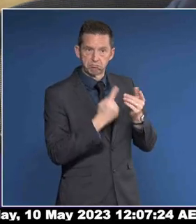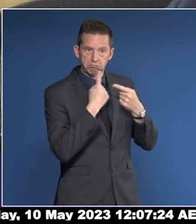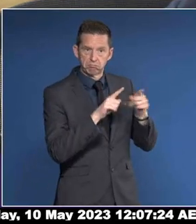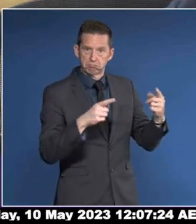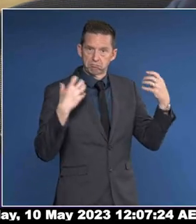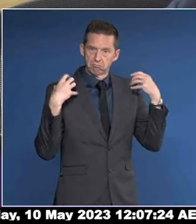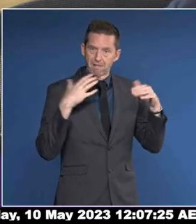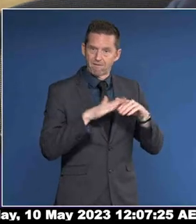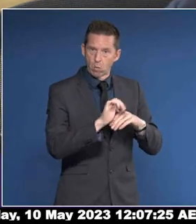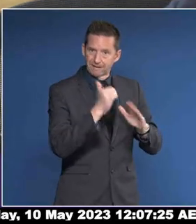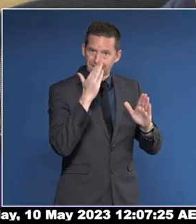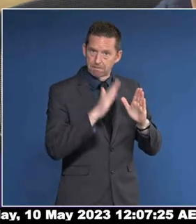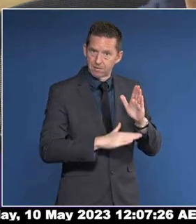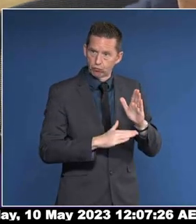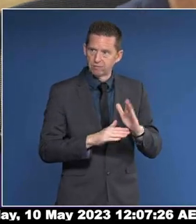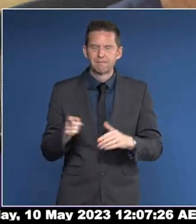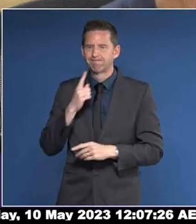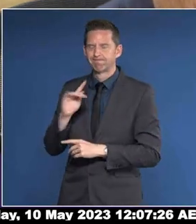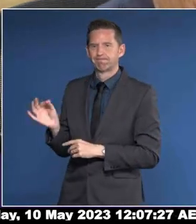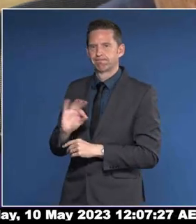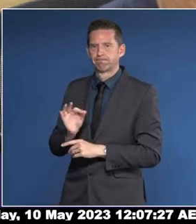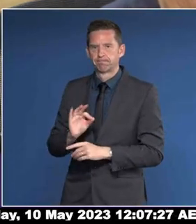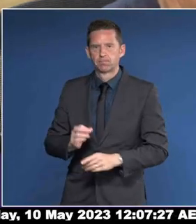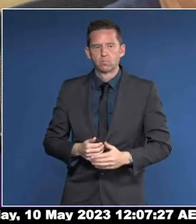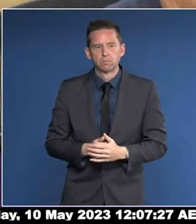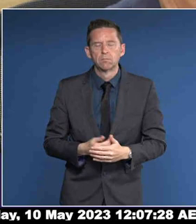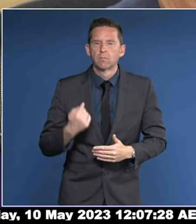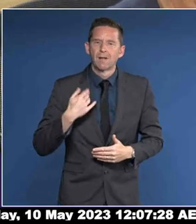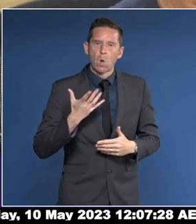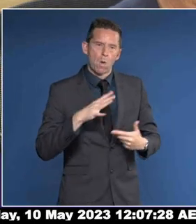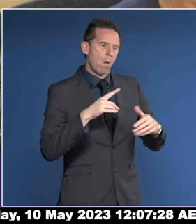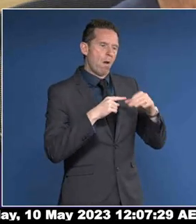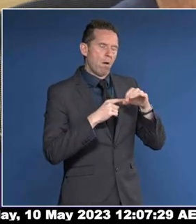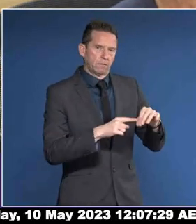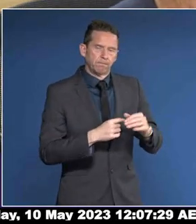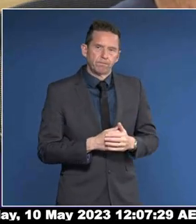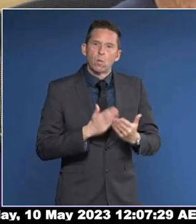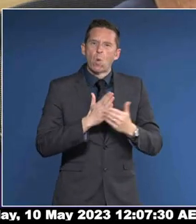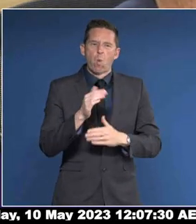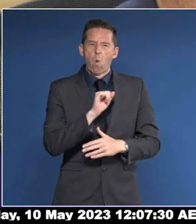No. MS EASTMAN: Can I ask you, in the course of your professional life with the